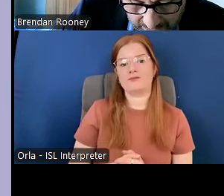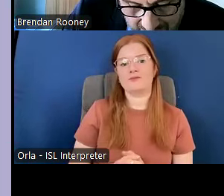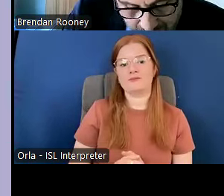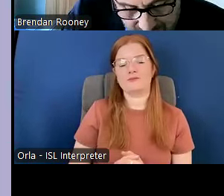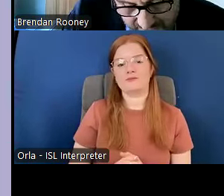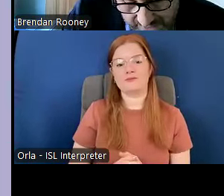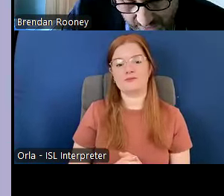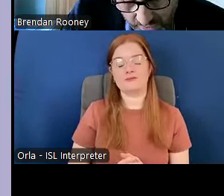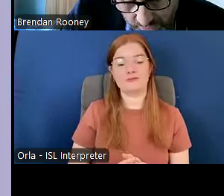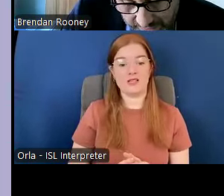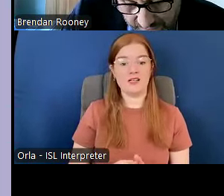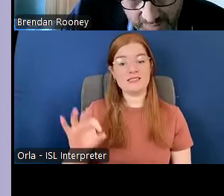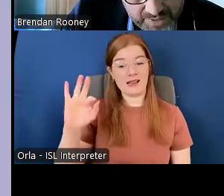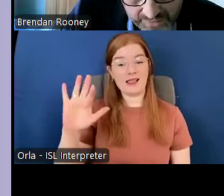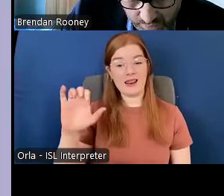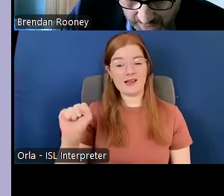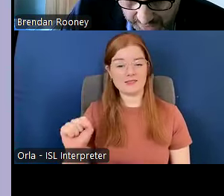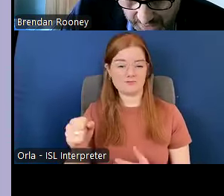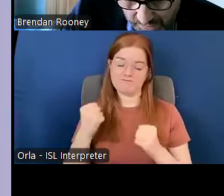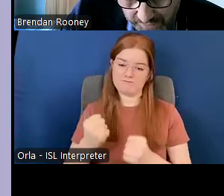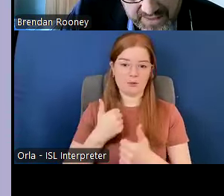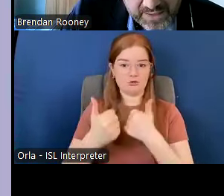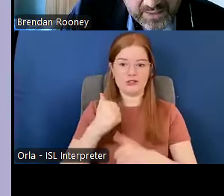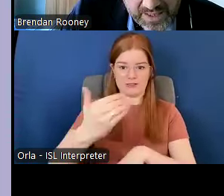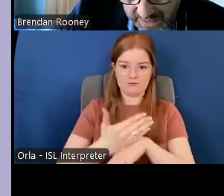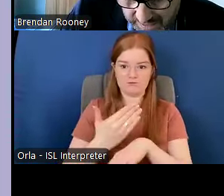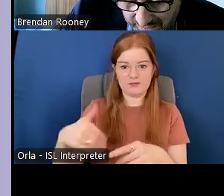Gleizes appreciated their role in the development of his work, reflecting as late as